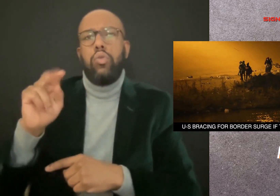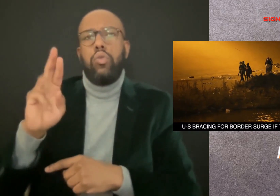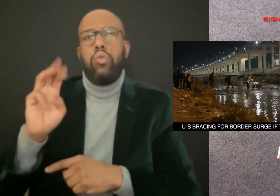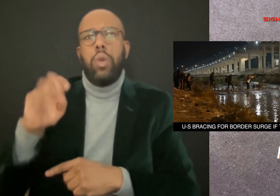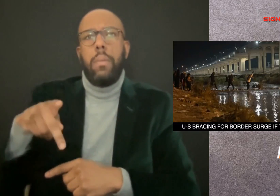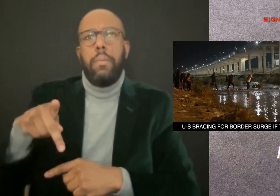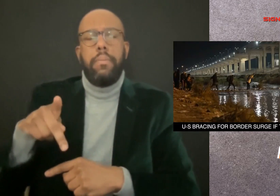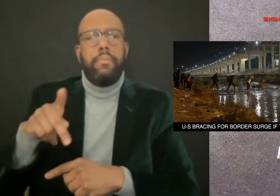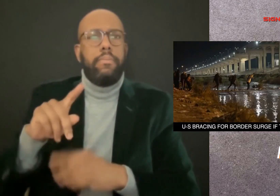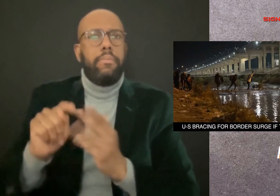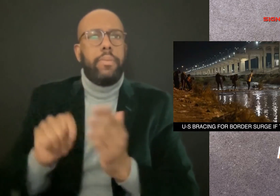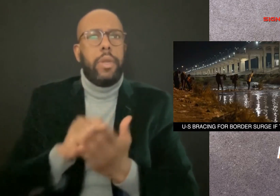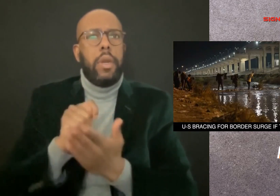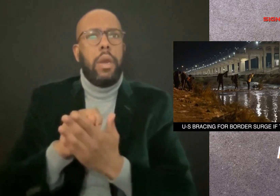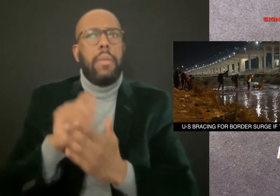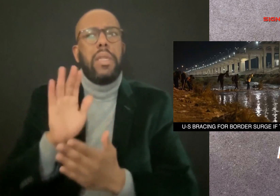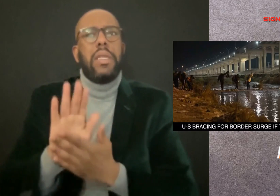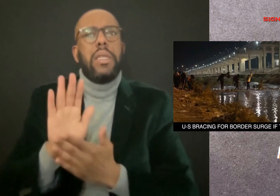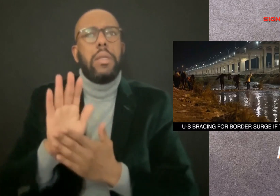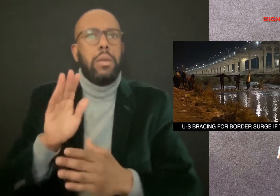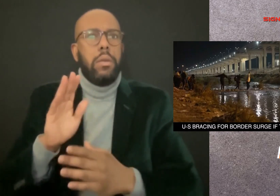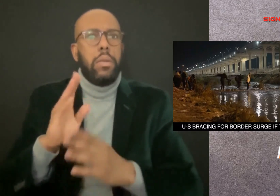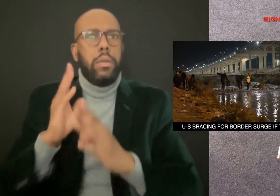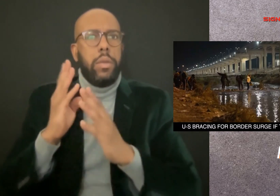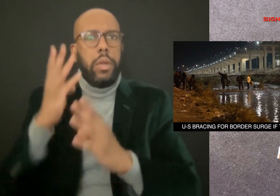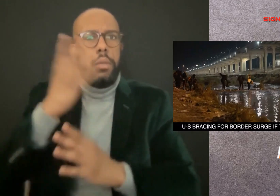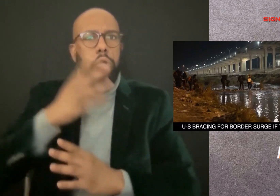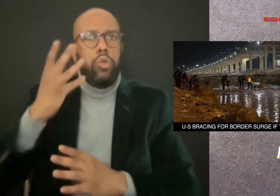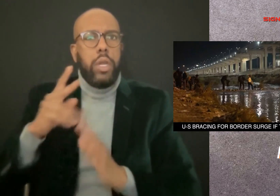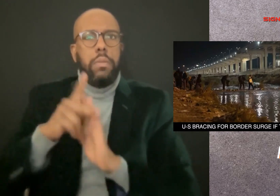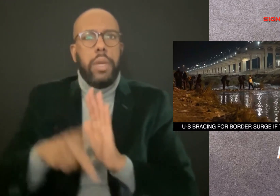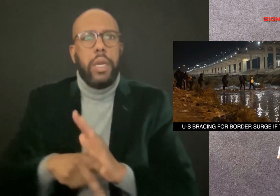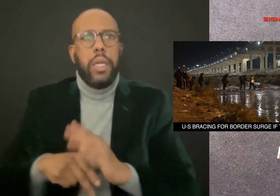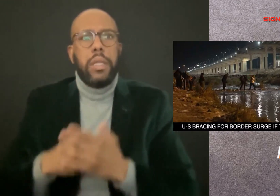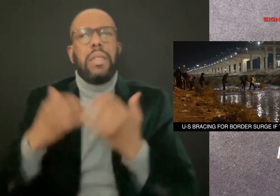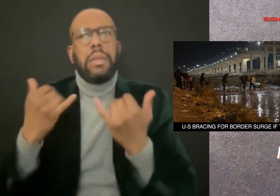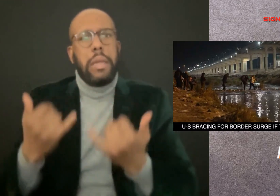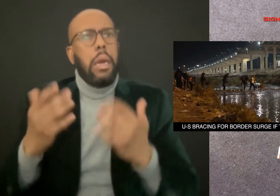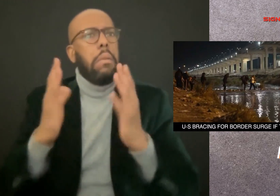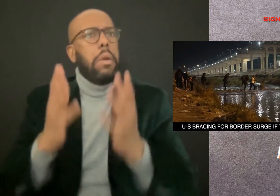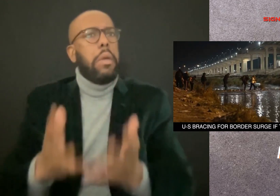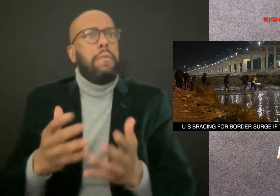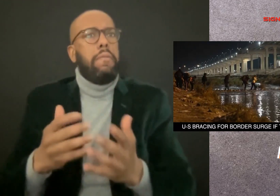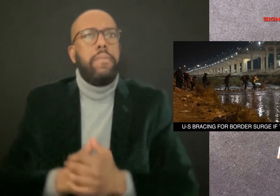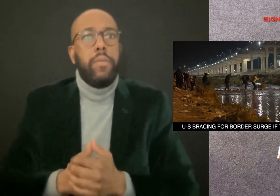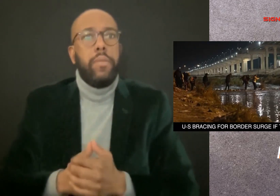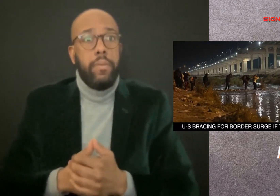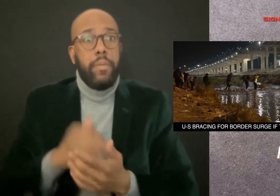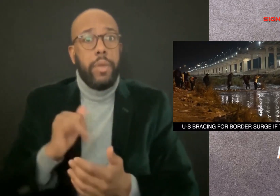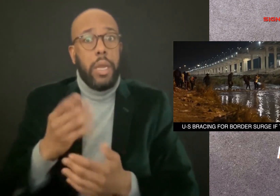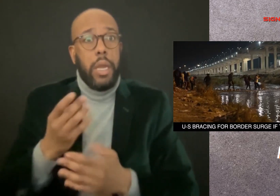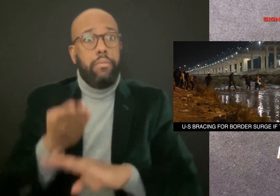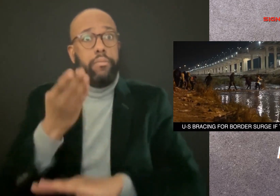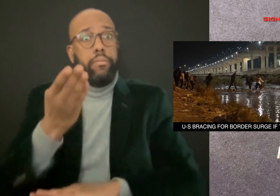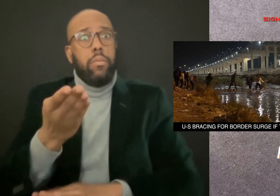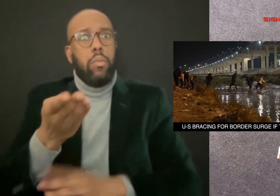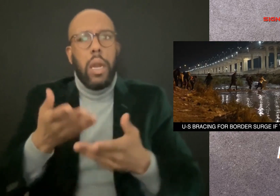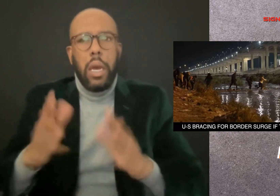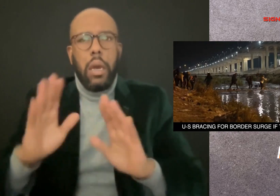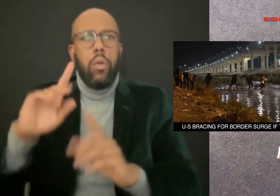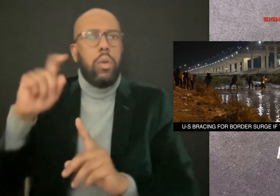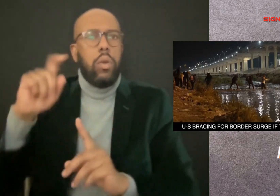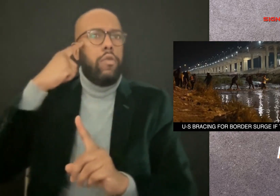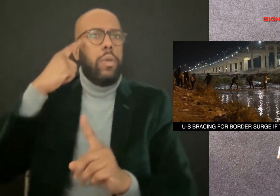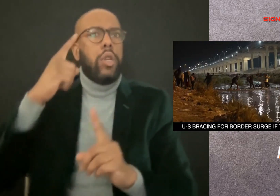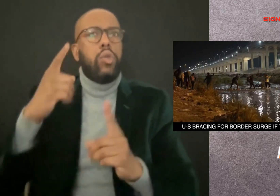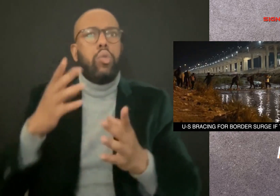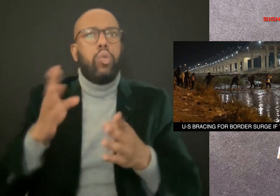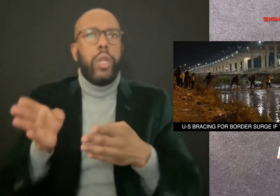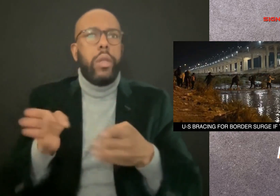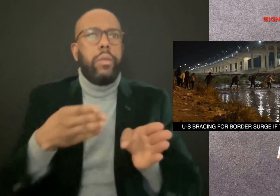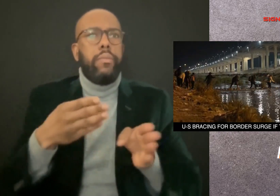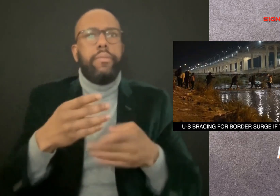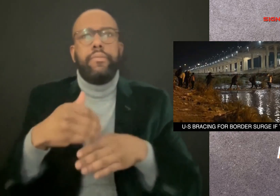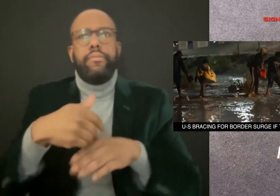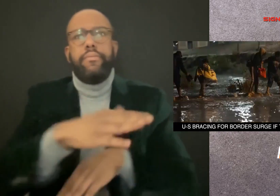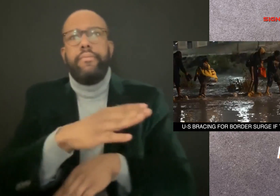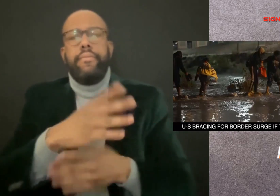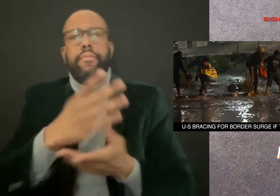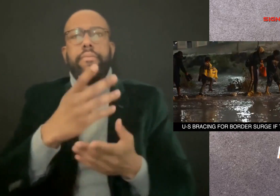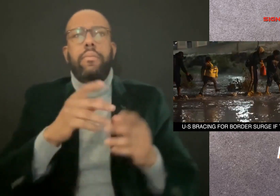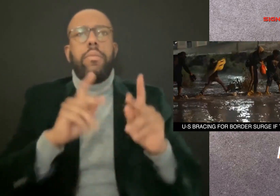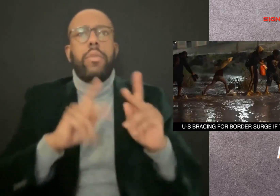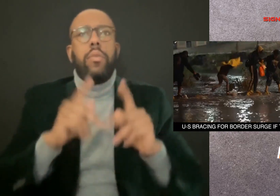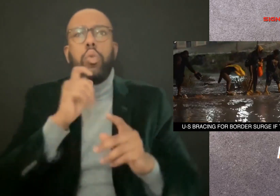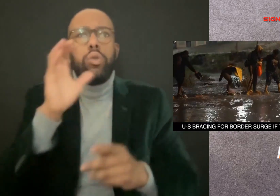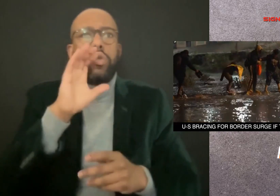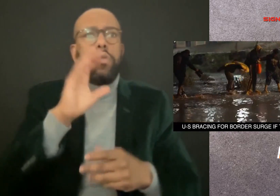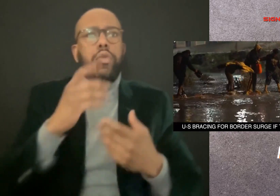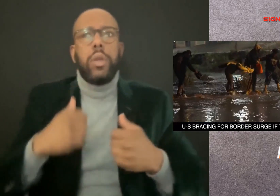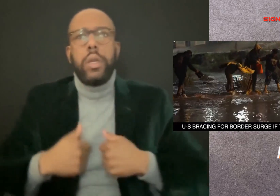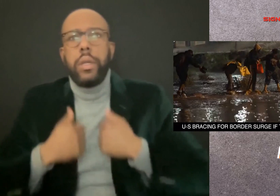policy is staying in place for now title 42 allows the government to swiftly